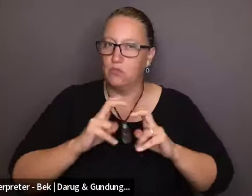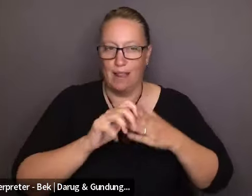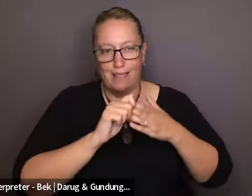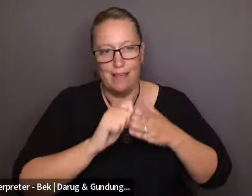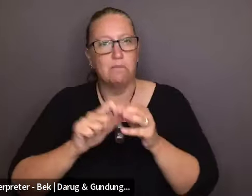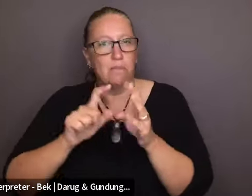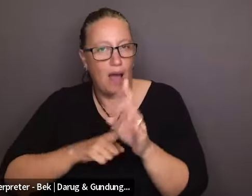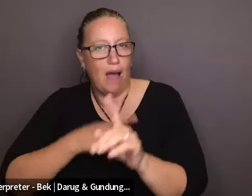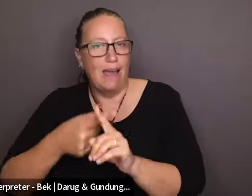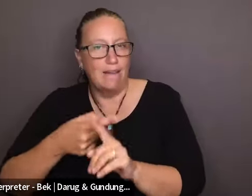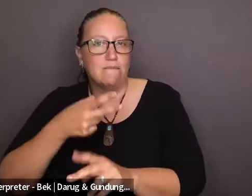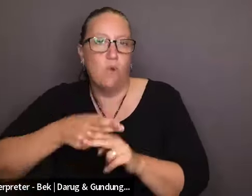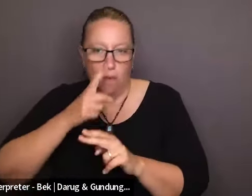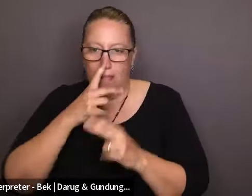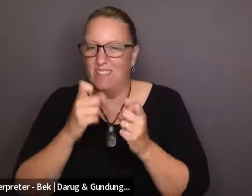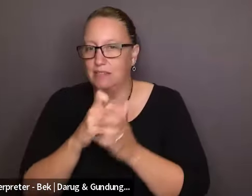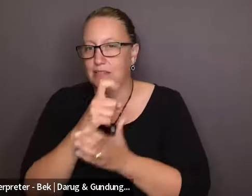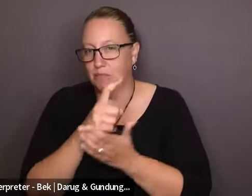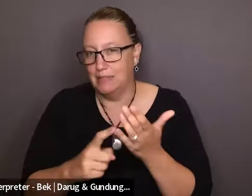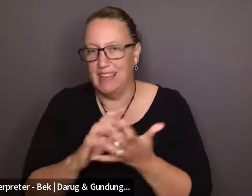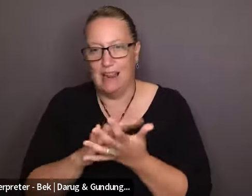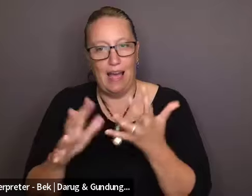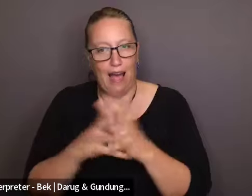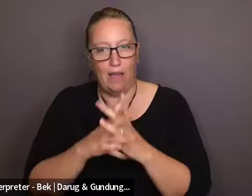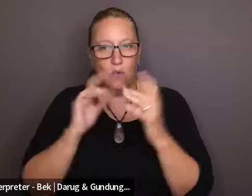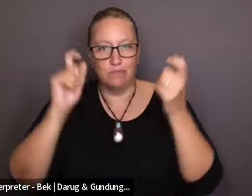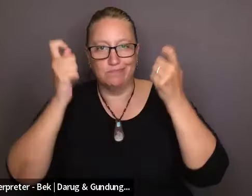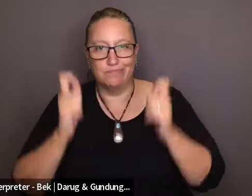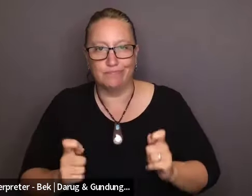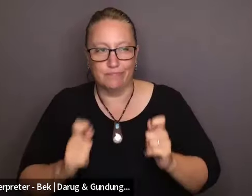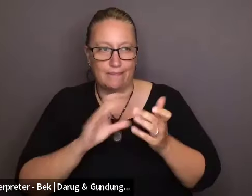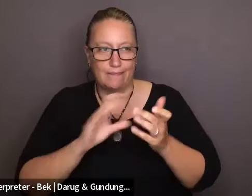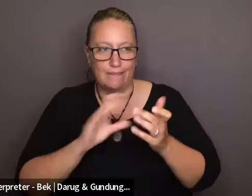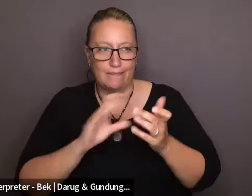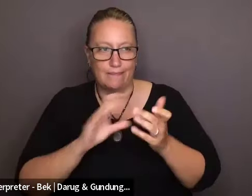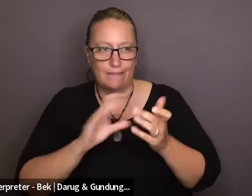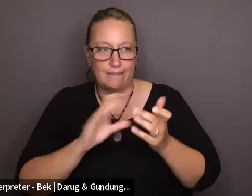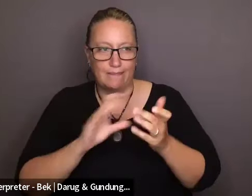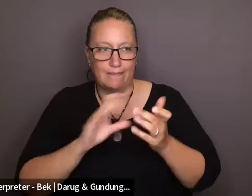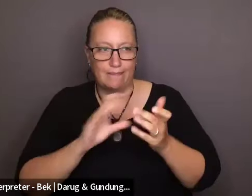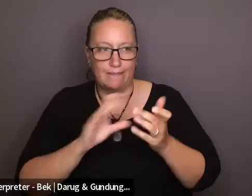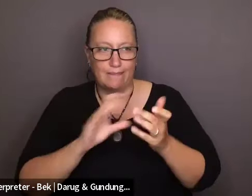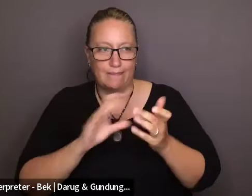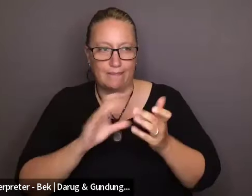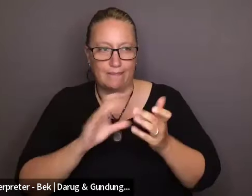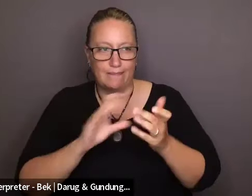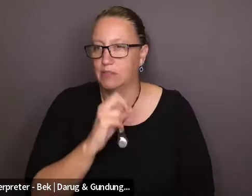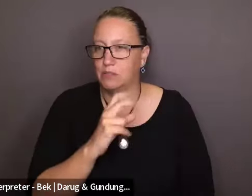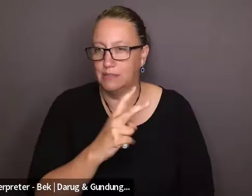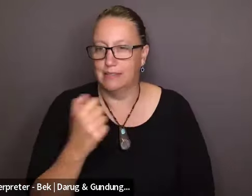about research led by and with people with disability, and how this shapes the 2026 disability research funding